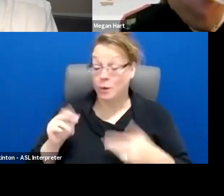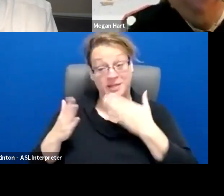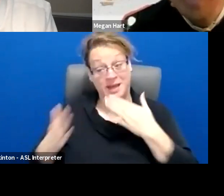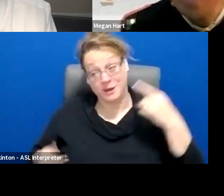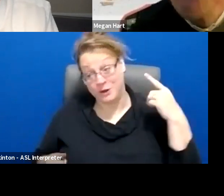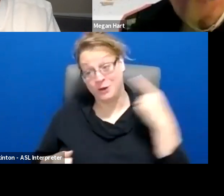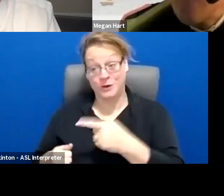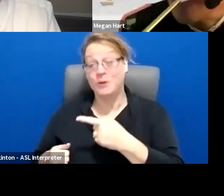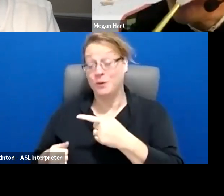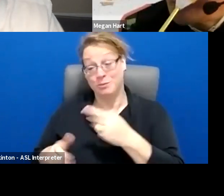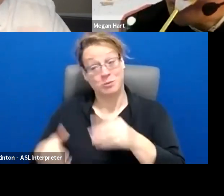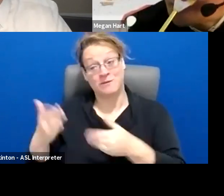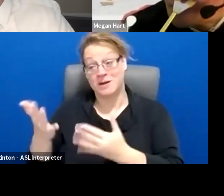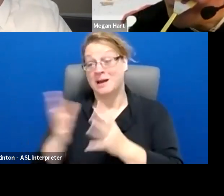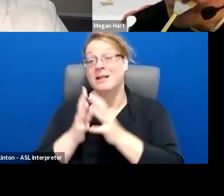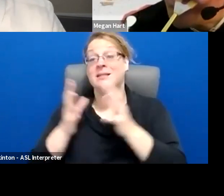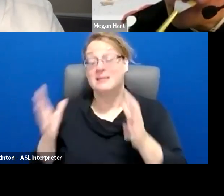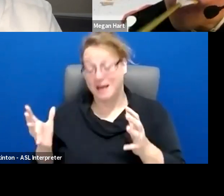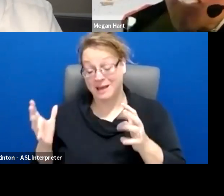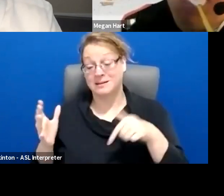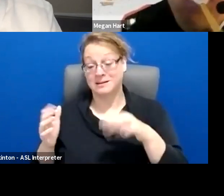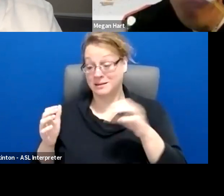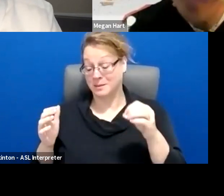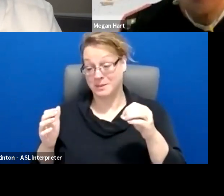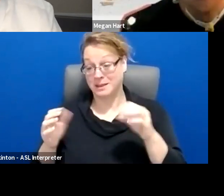prior to coming to United Healthcare, are still thinking me.